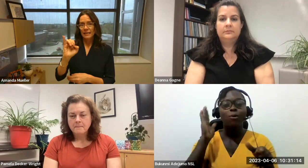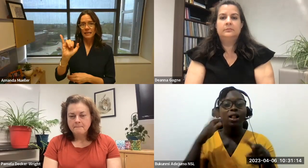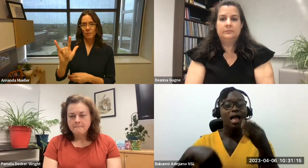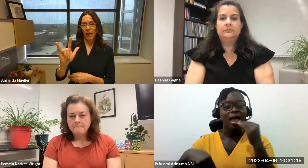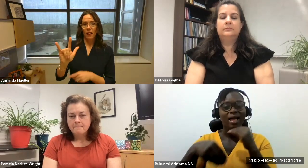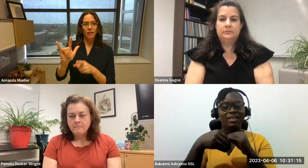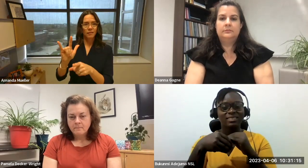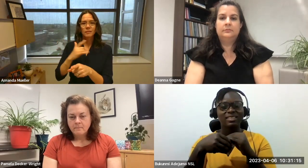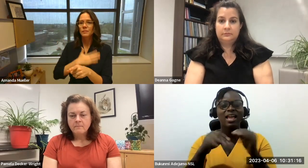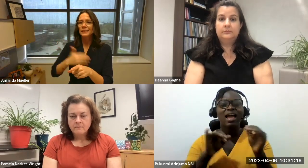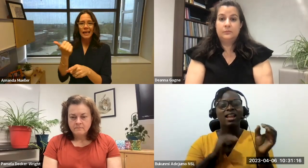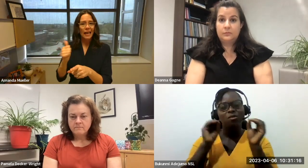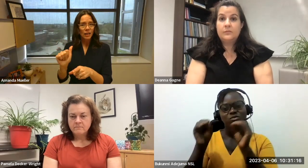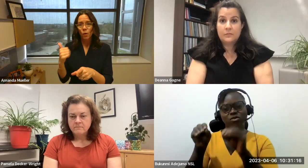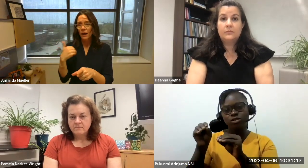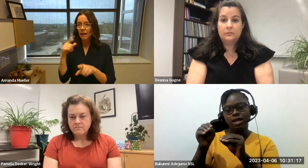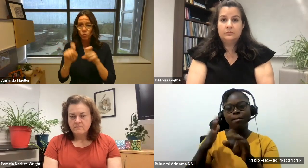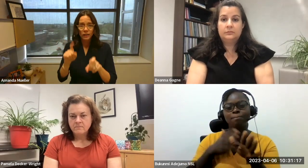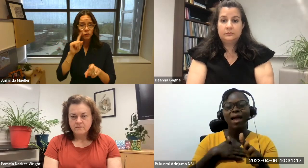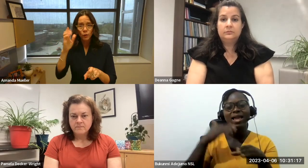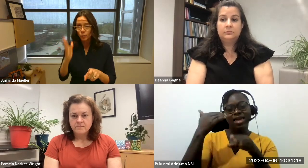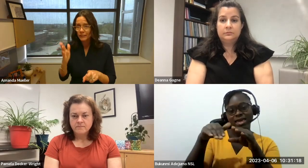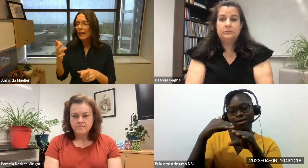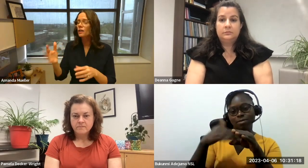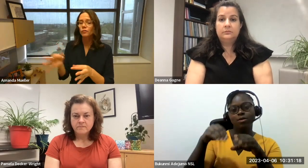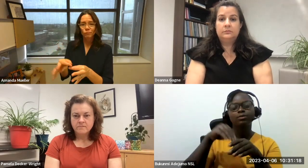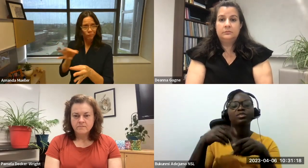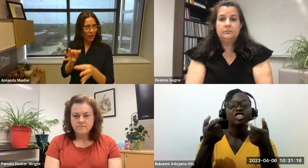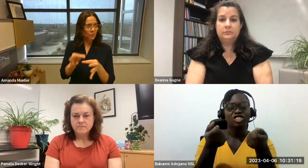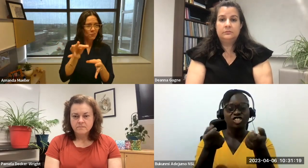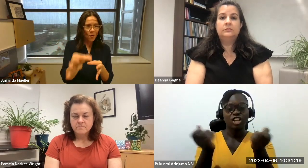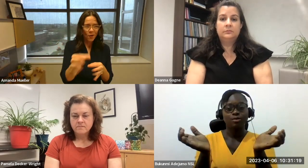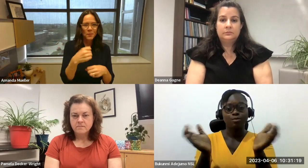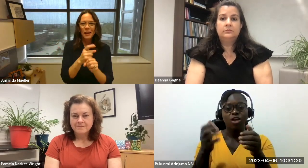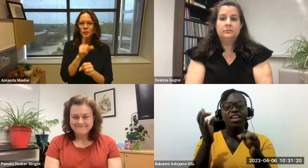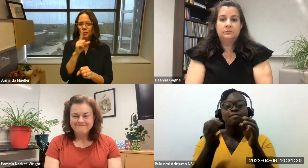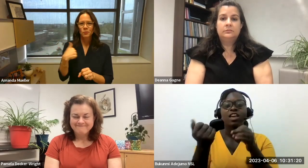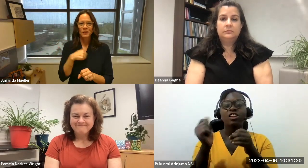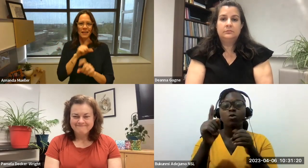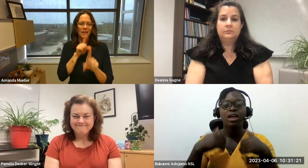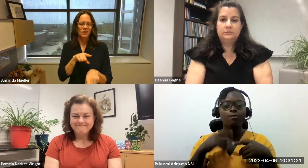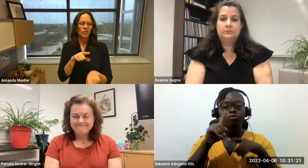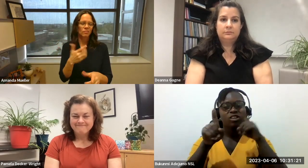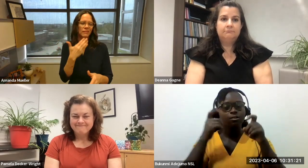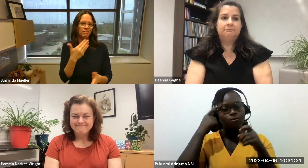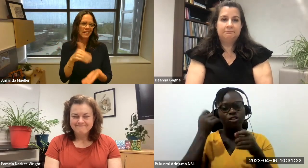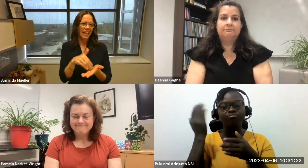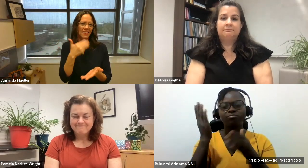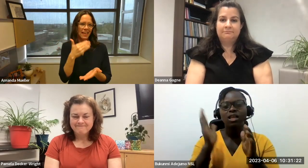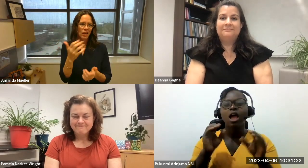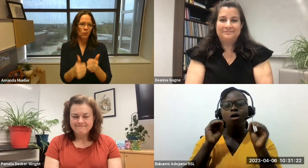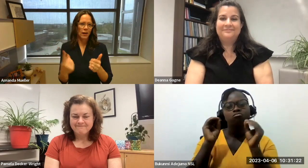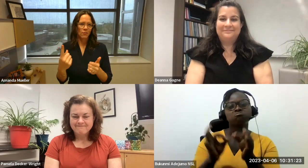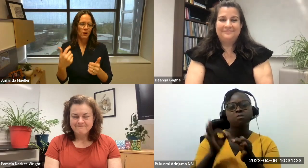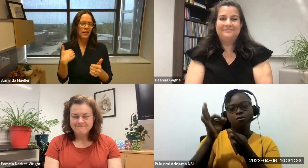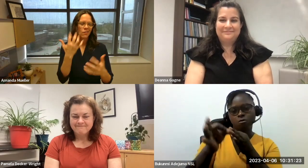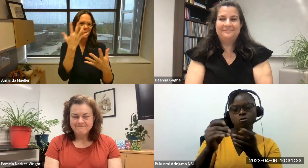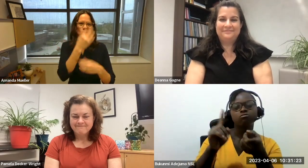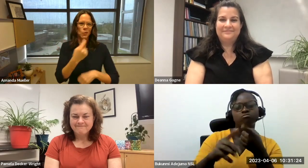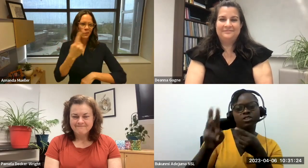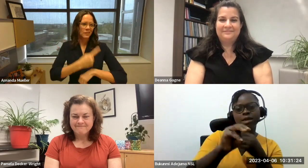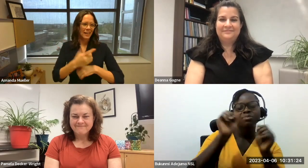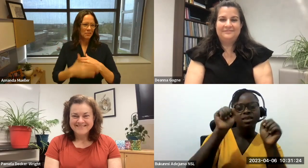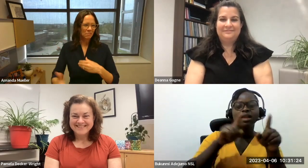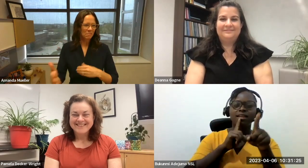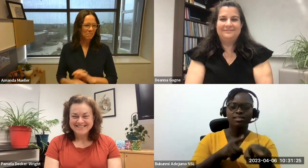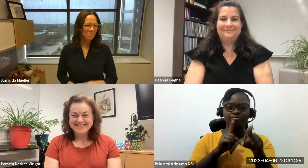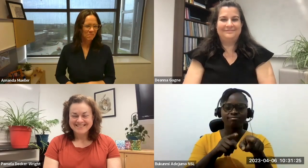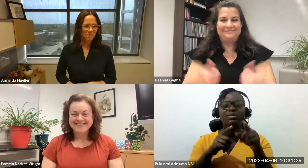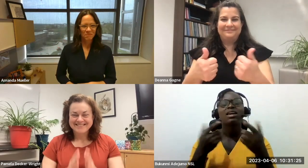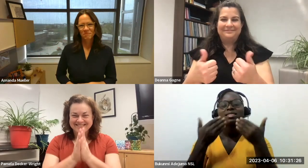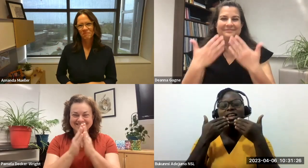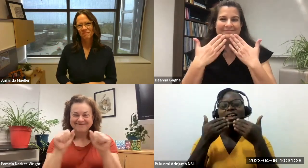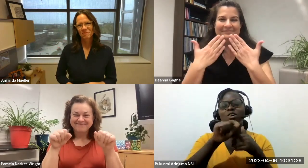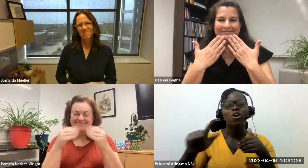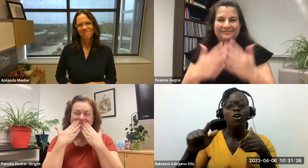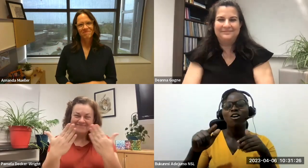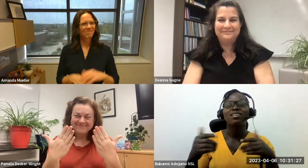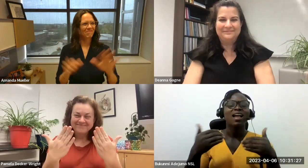and I put already. I put my email in the chat. So again, if anyone has questions for the presenters, I will make sure to forward those on so that they can answer and respond. But thank you all. Go forth and have a beautiful day.